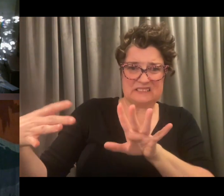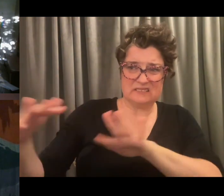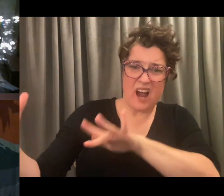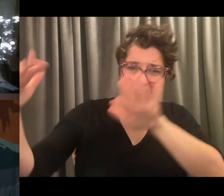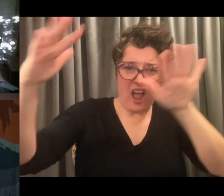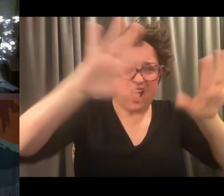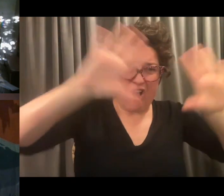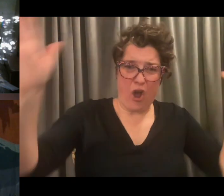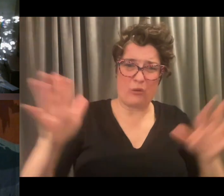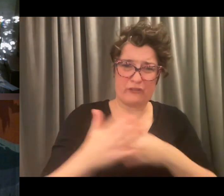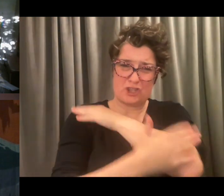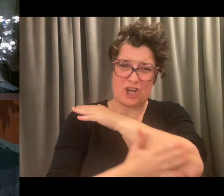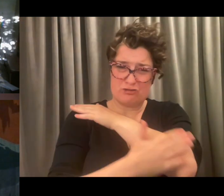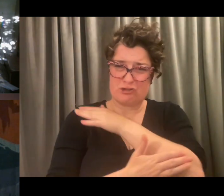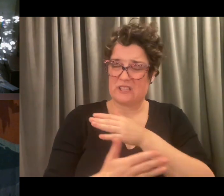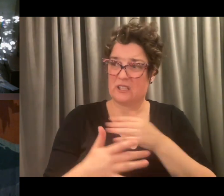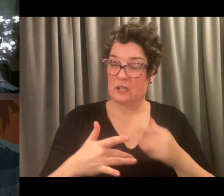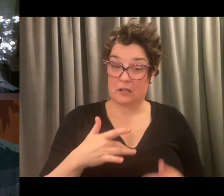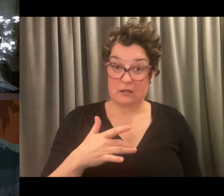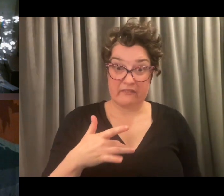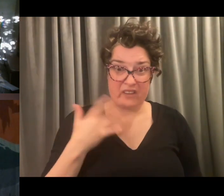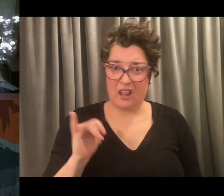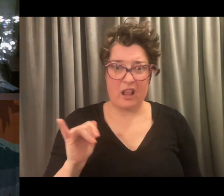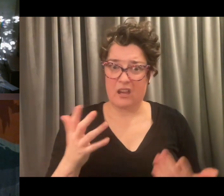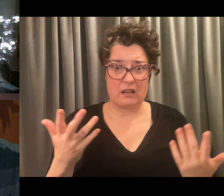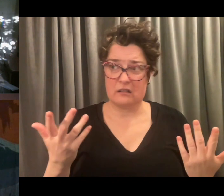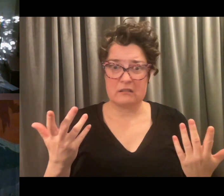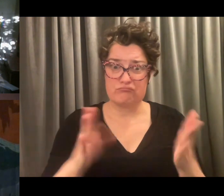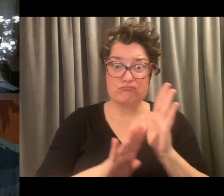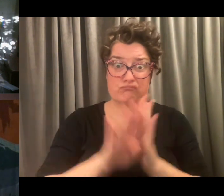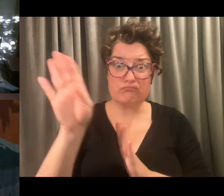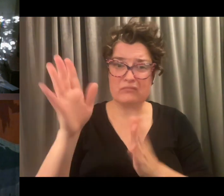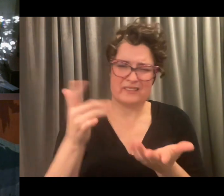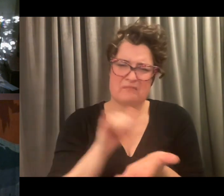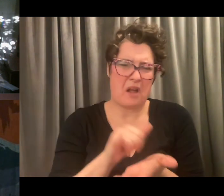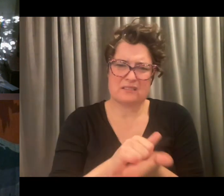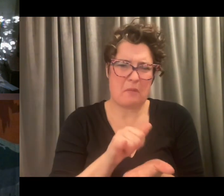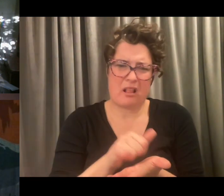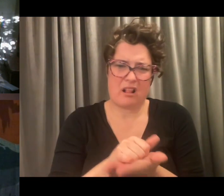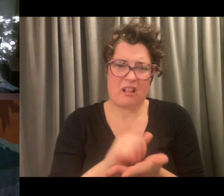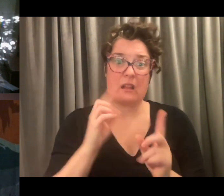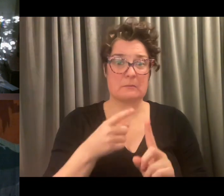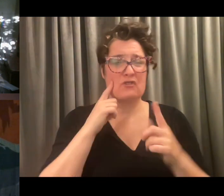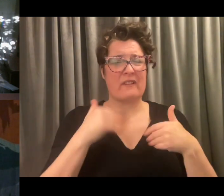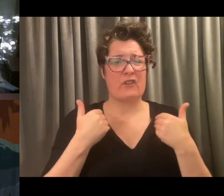Mm-hmm. Never: Especially to a young person who's looking out and trying to figure out what their future is. Nomy: Yeah, yeah.